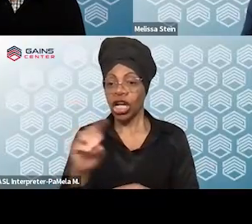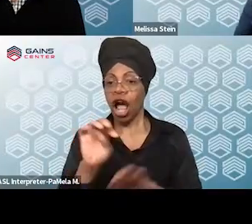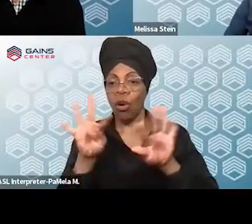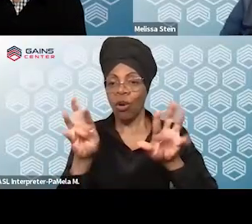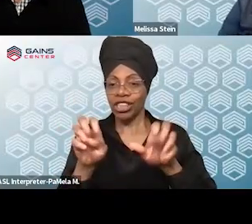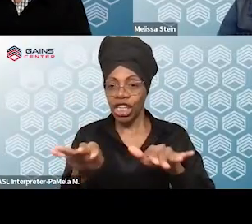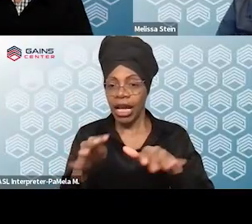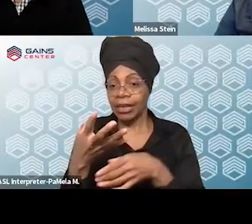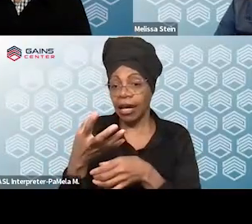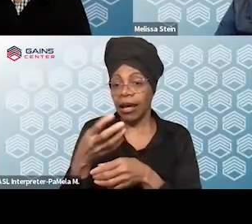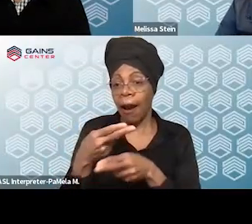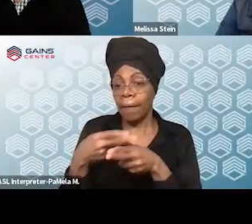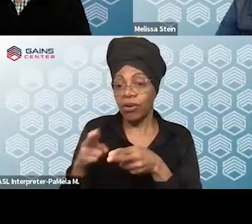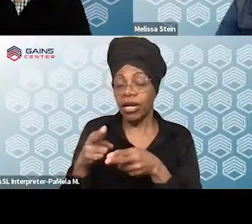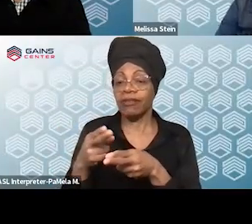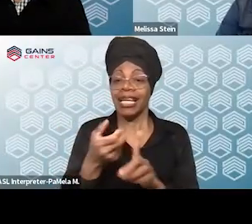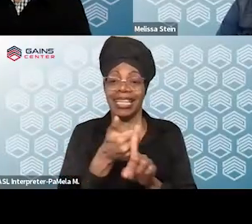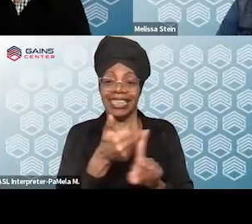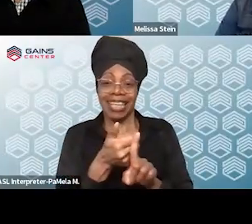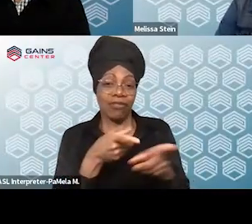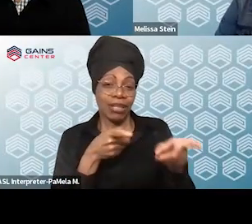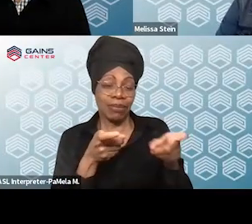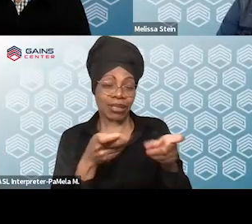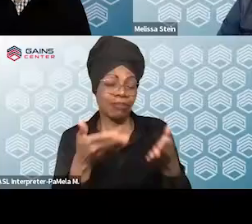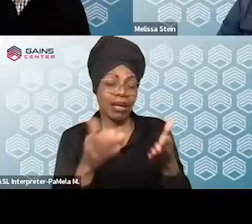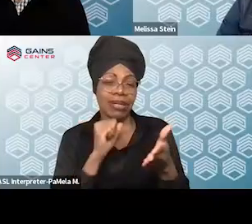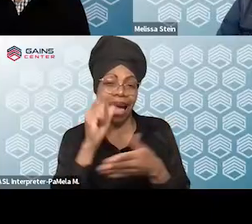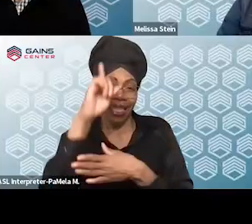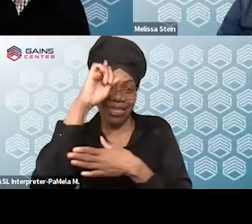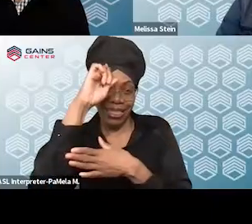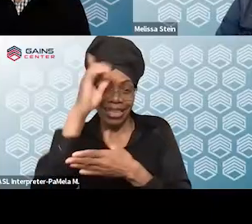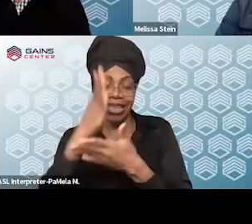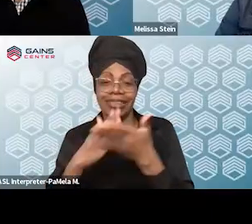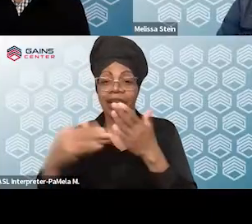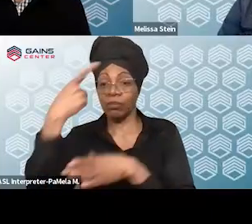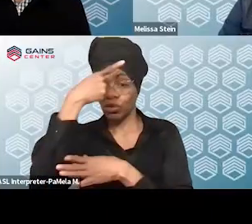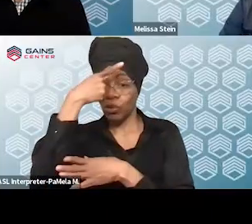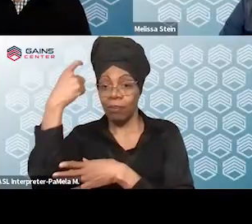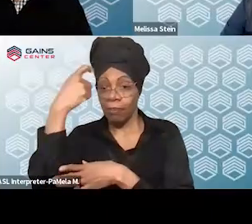because it is self-administered, they may not think that some traumatic events are traumatic, right?